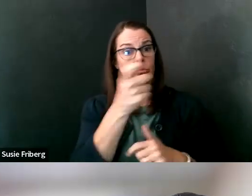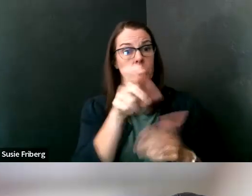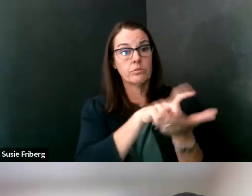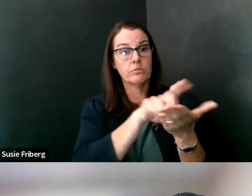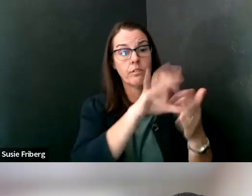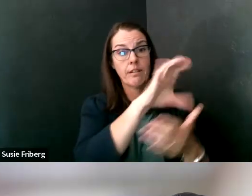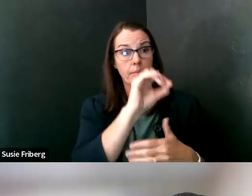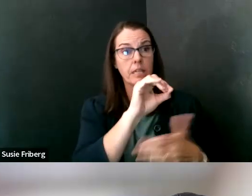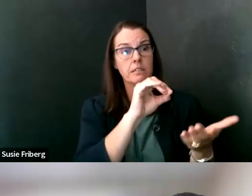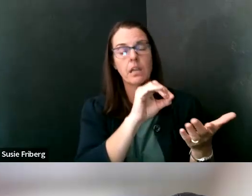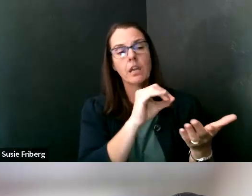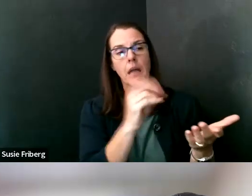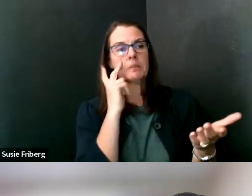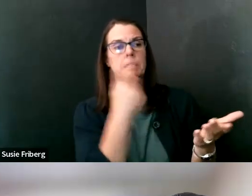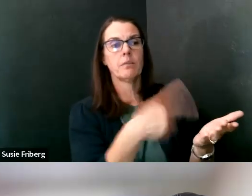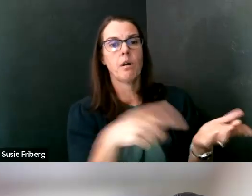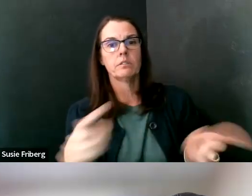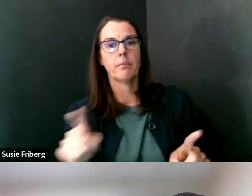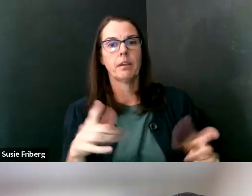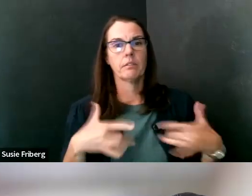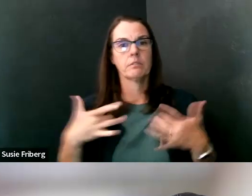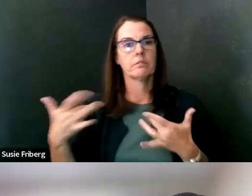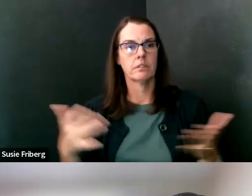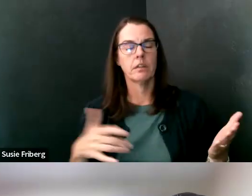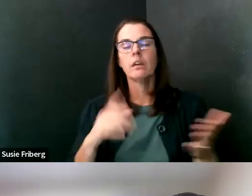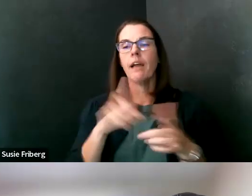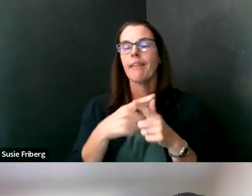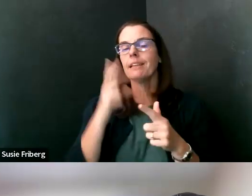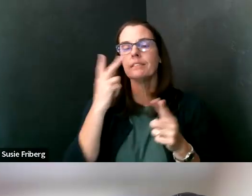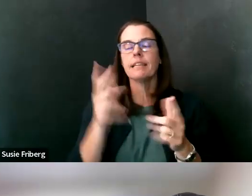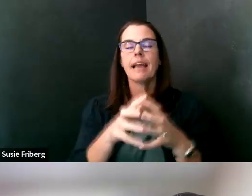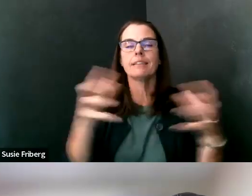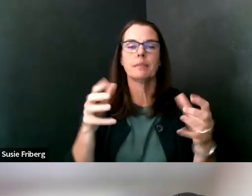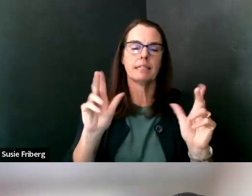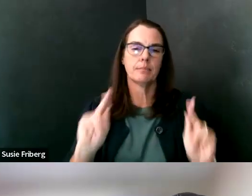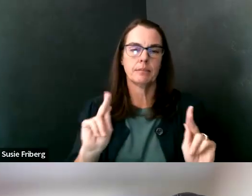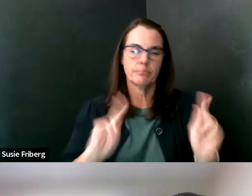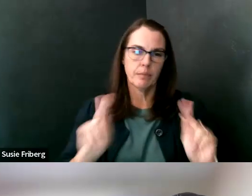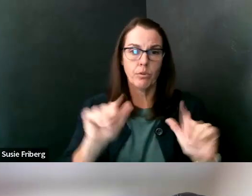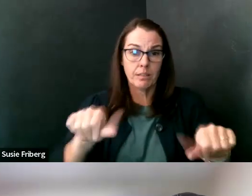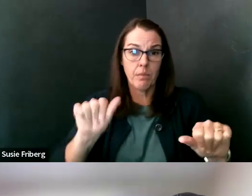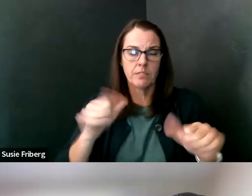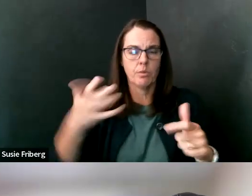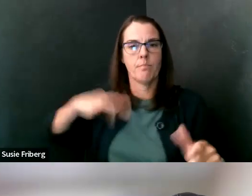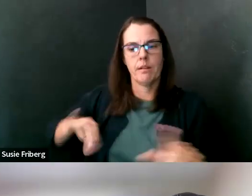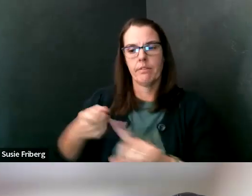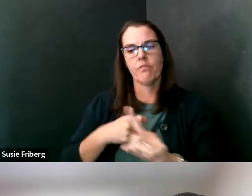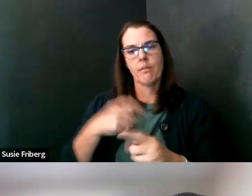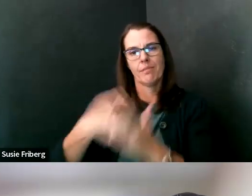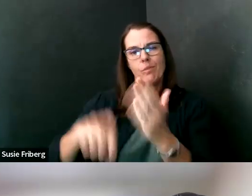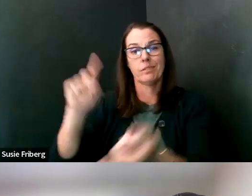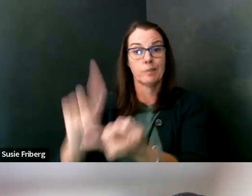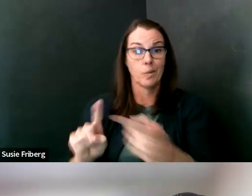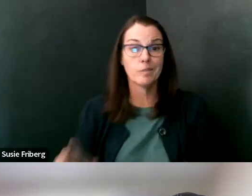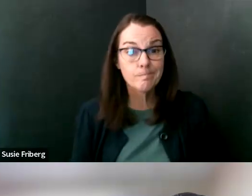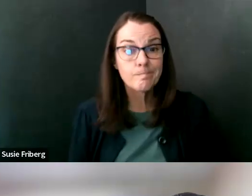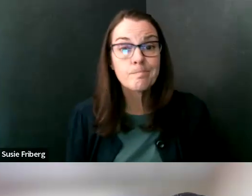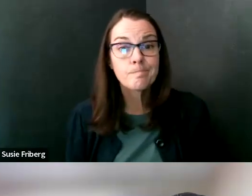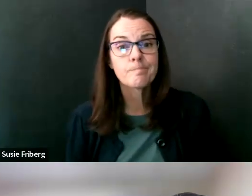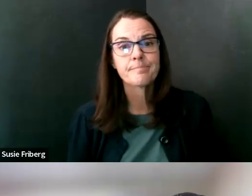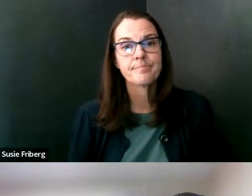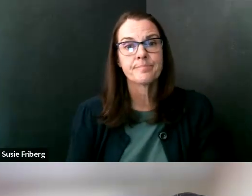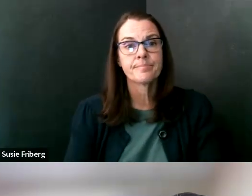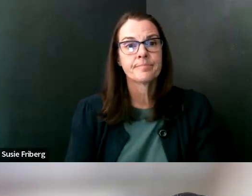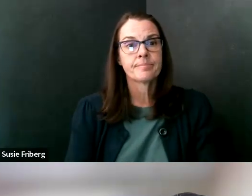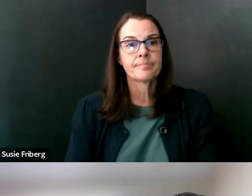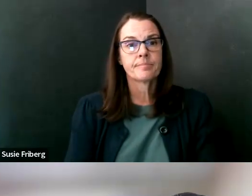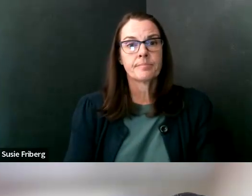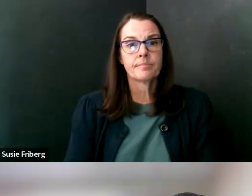and then to make sure that as many people as possible benefit from those lower prices.